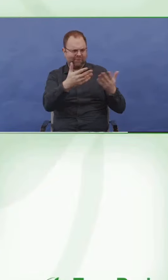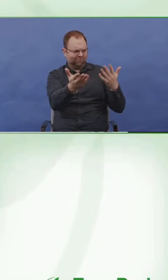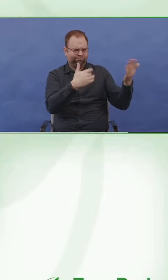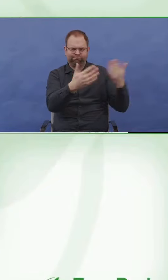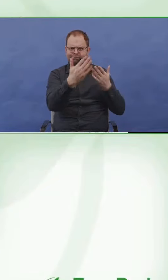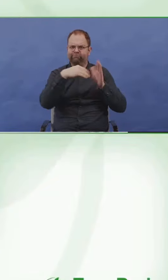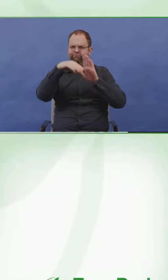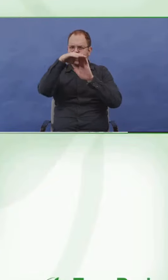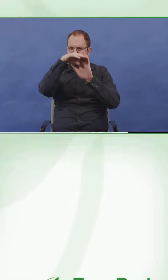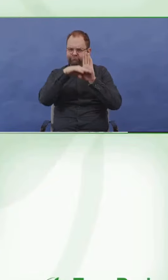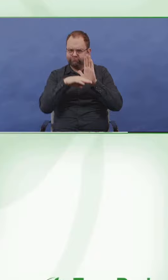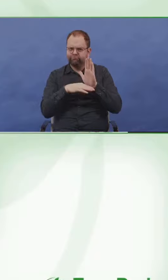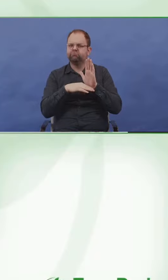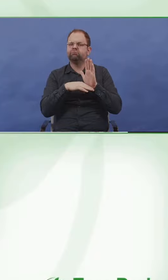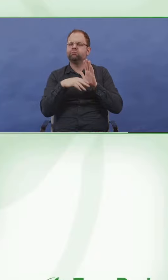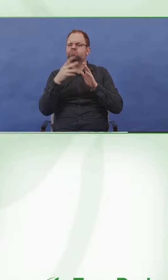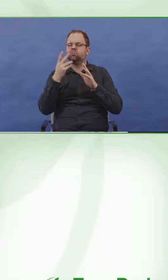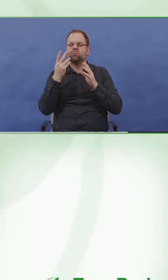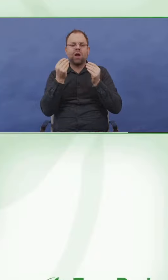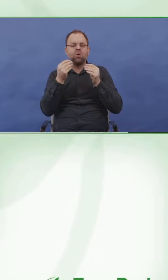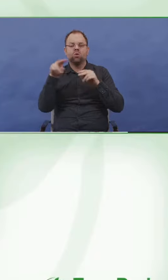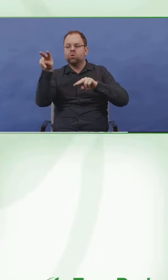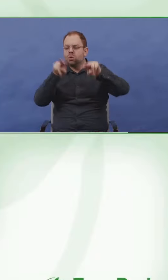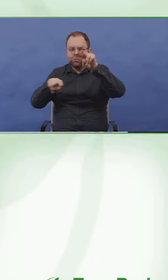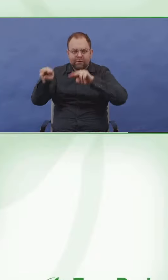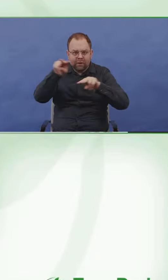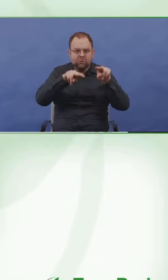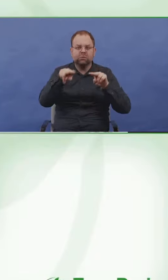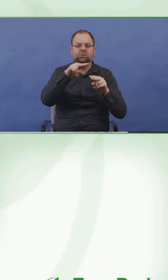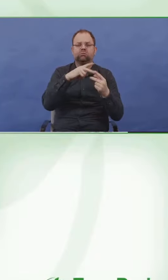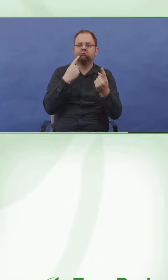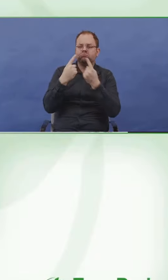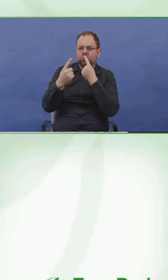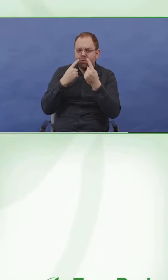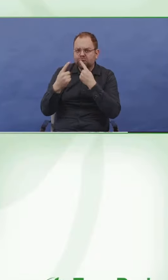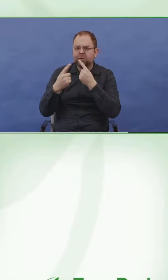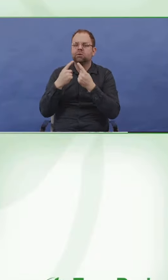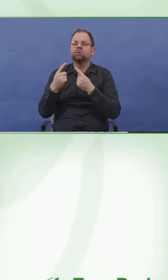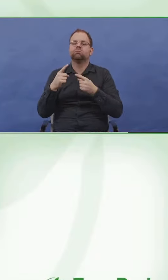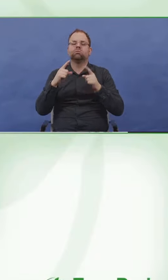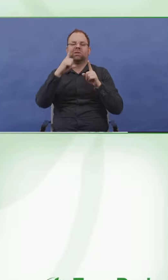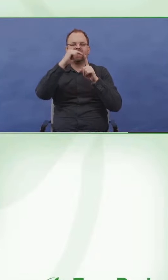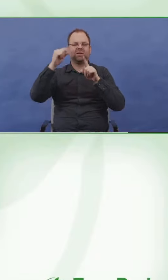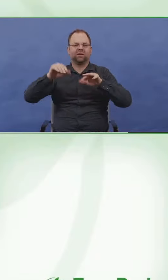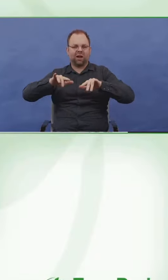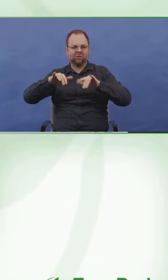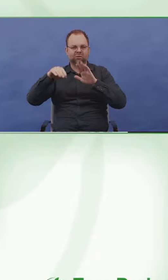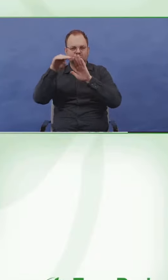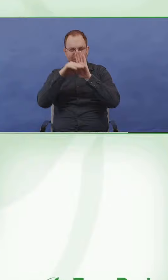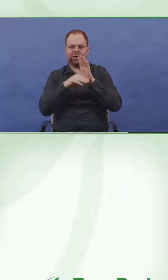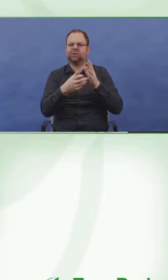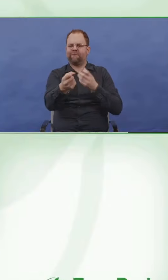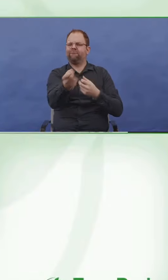disability in this context and much more advocacy is needed to make it happen.